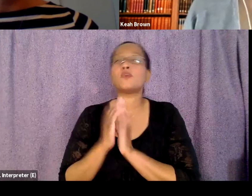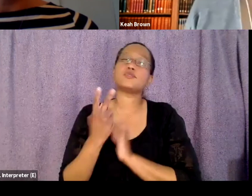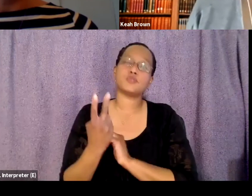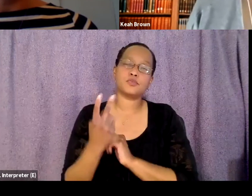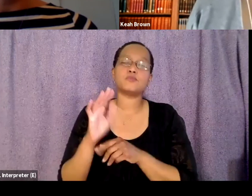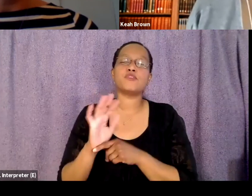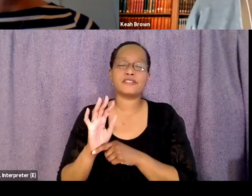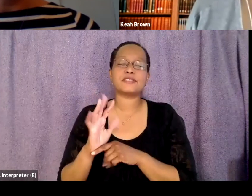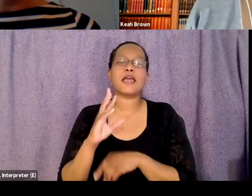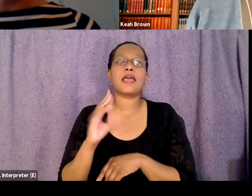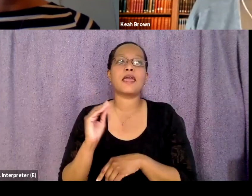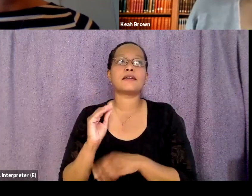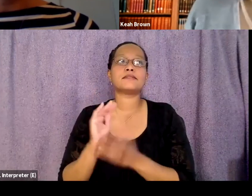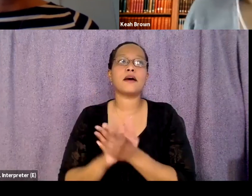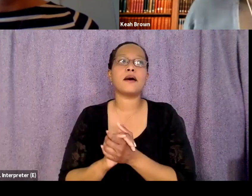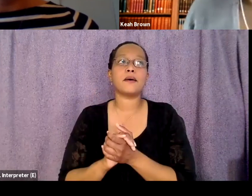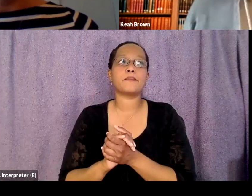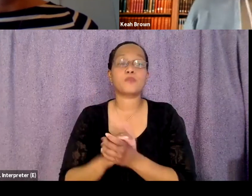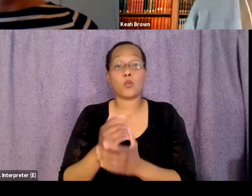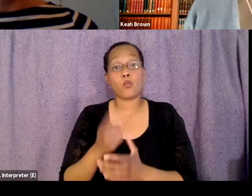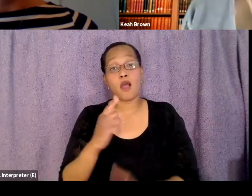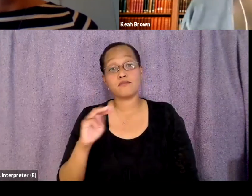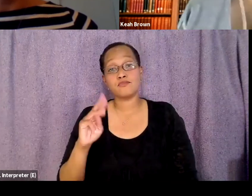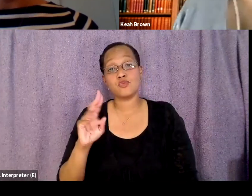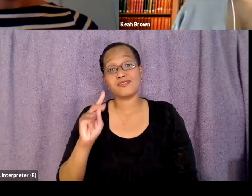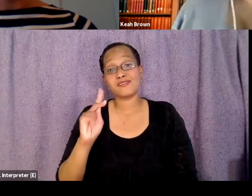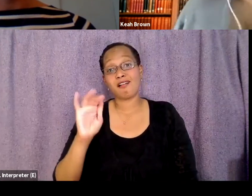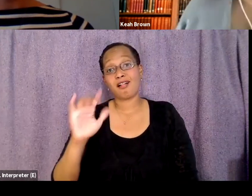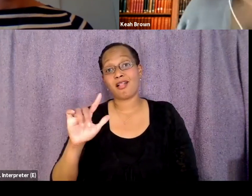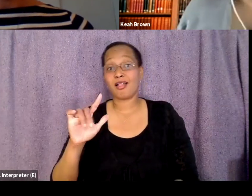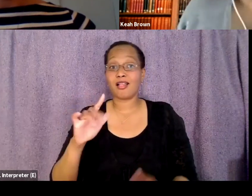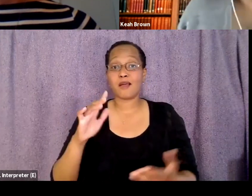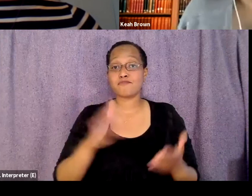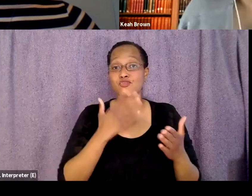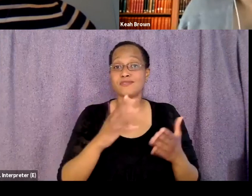Keah Brown: A musical I have some things in the works I'm trying to do a bit of everything